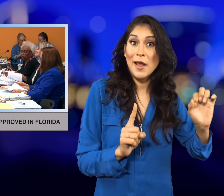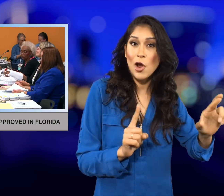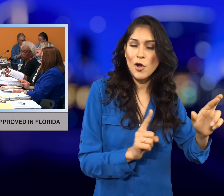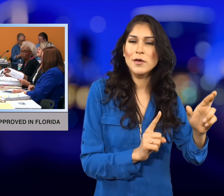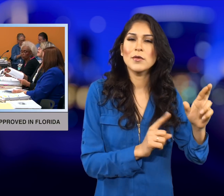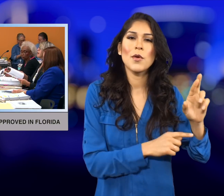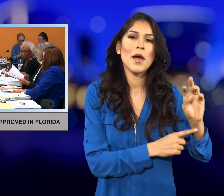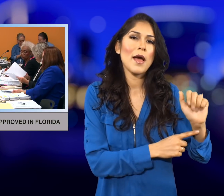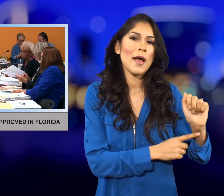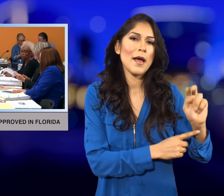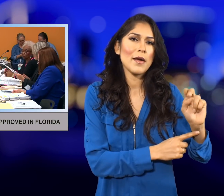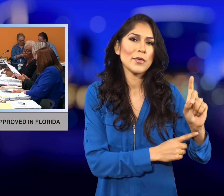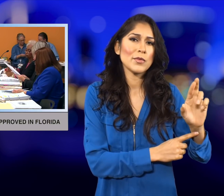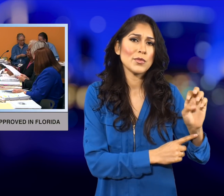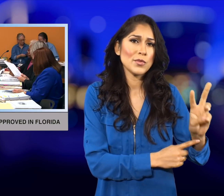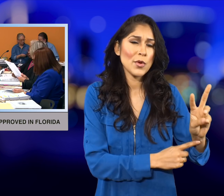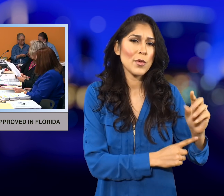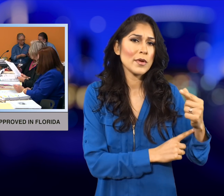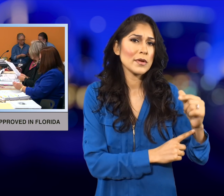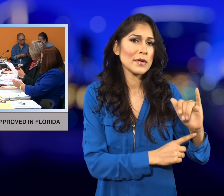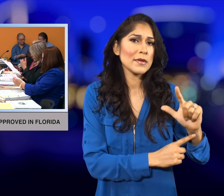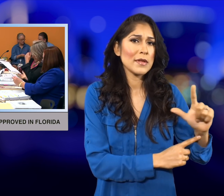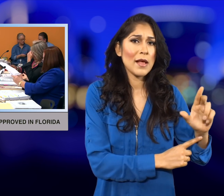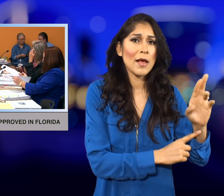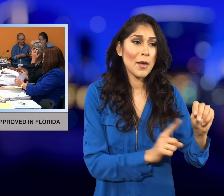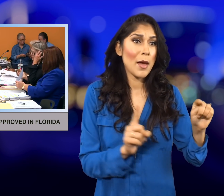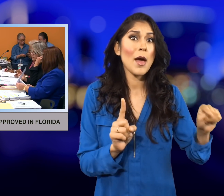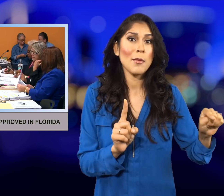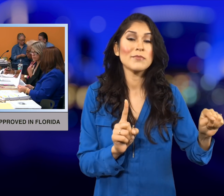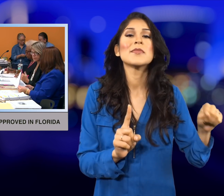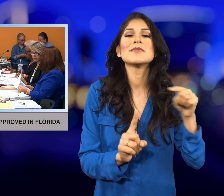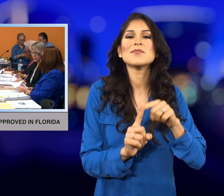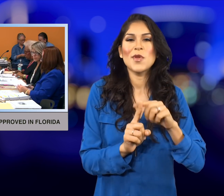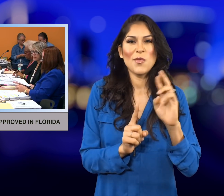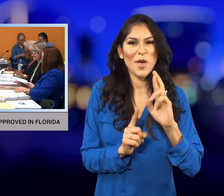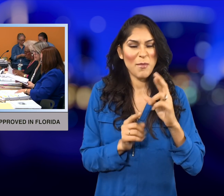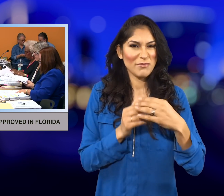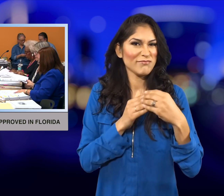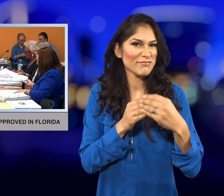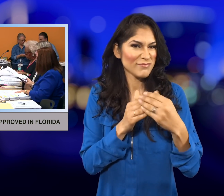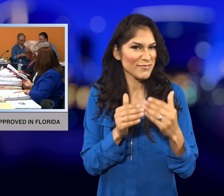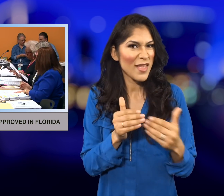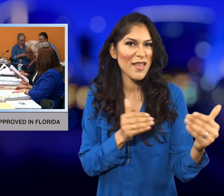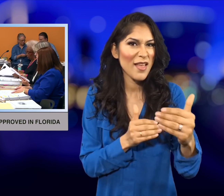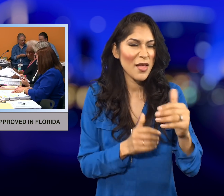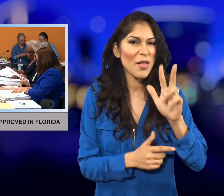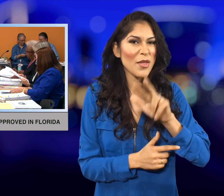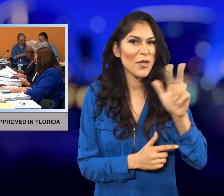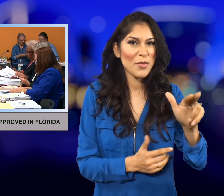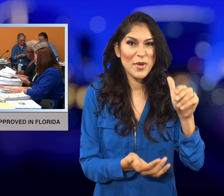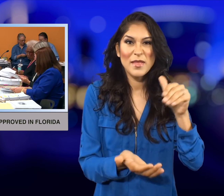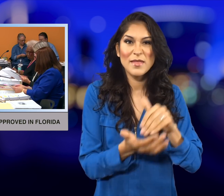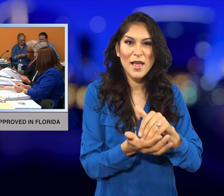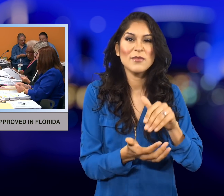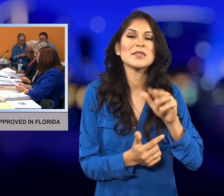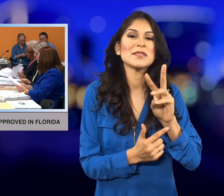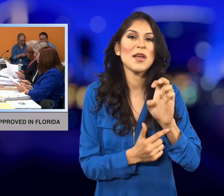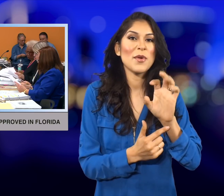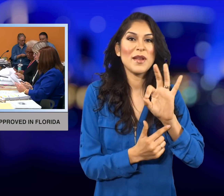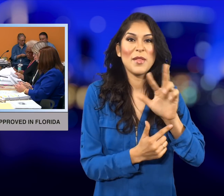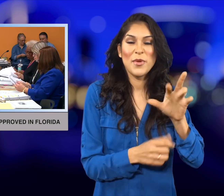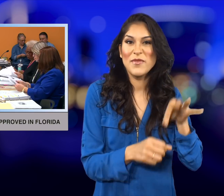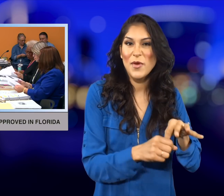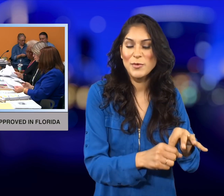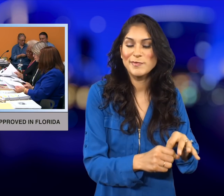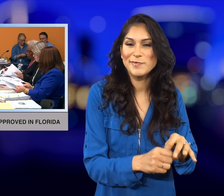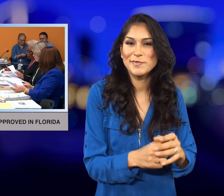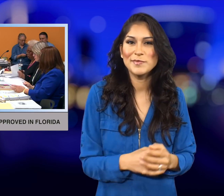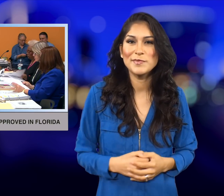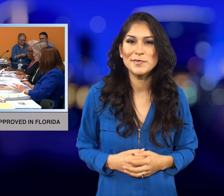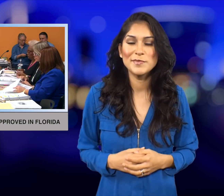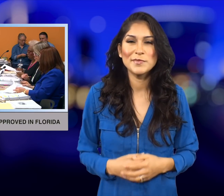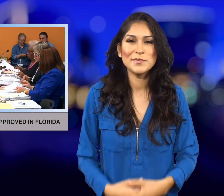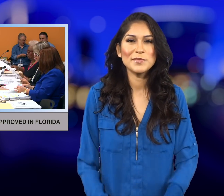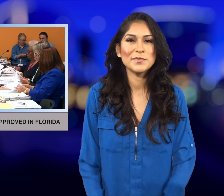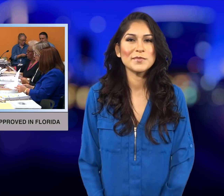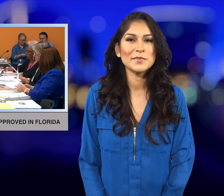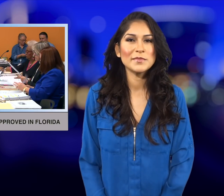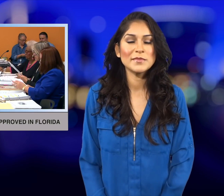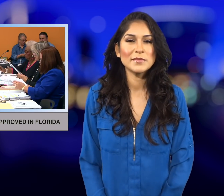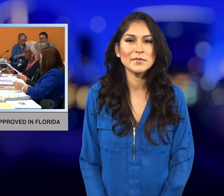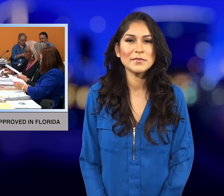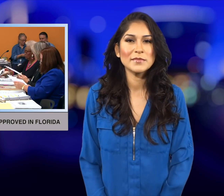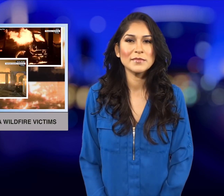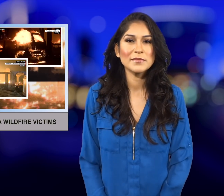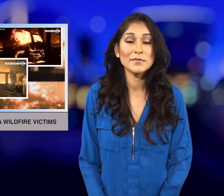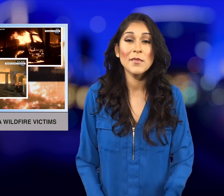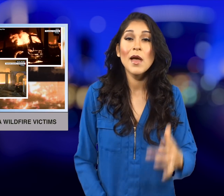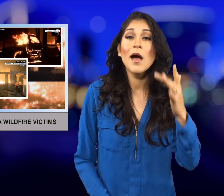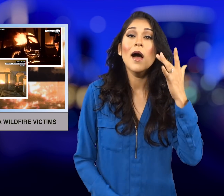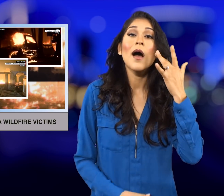Republican Don DeSantis leads Democratic mayor Andrew Gillam by 33,693 votes.